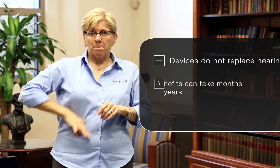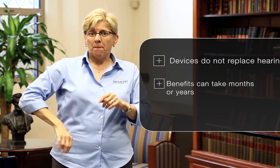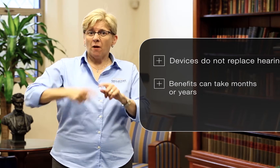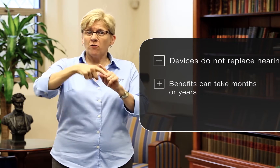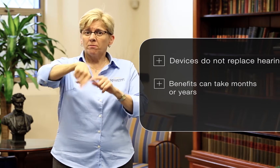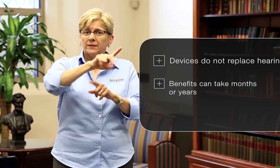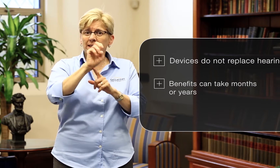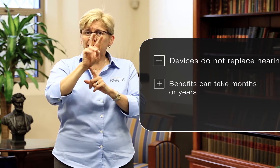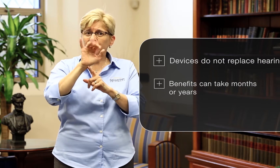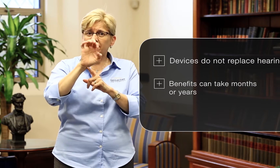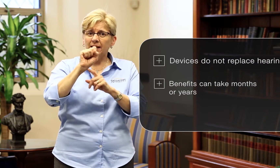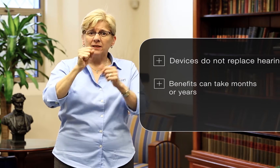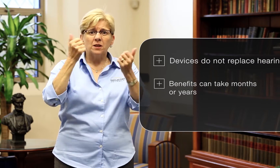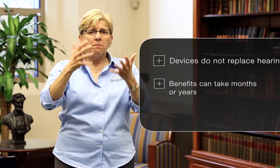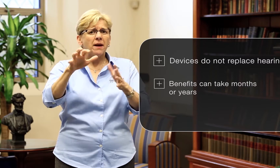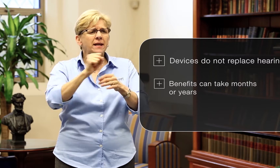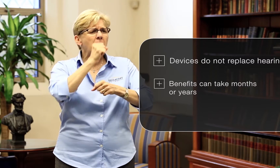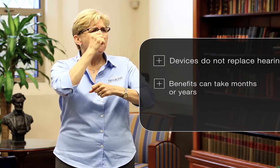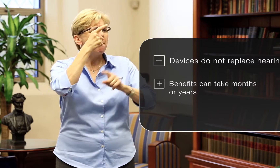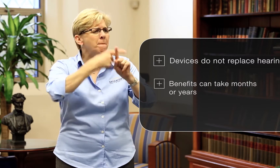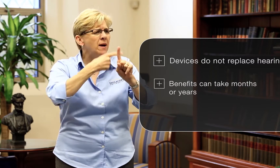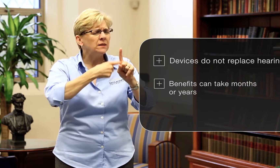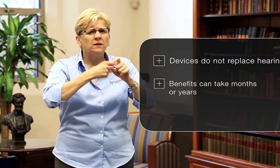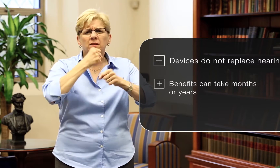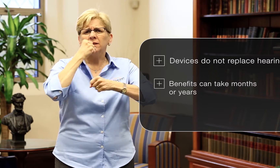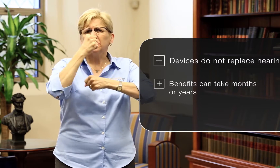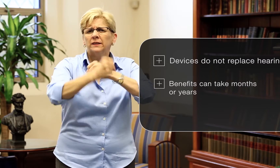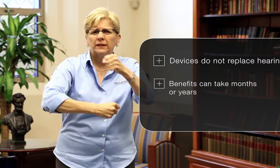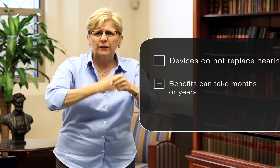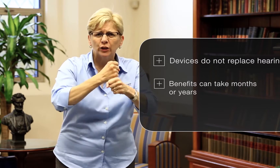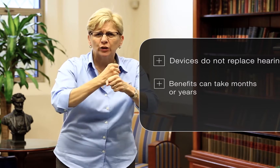Benefit from these devices often takes months or years.